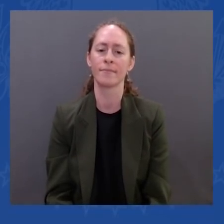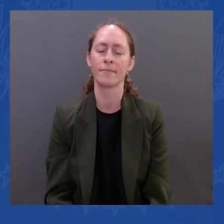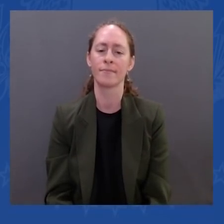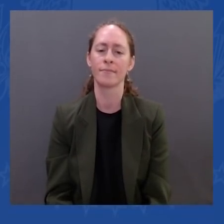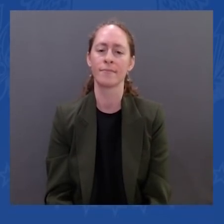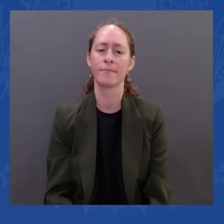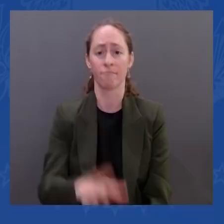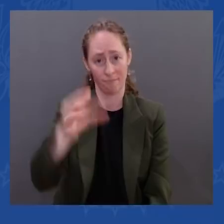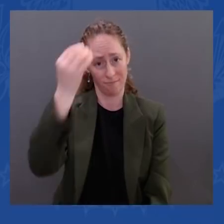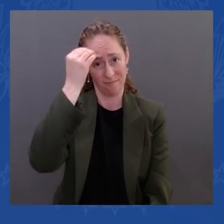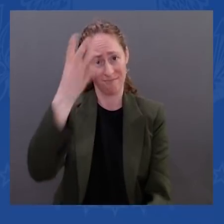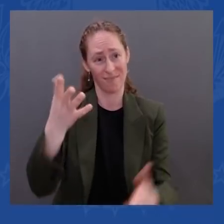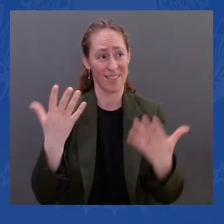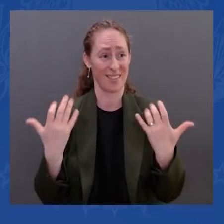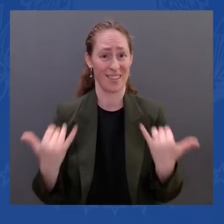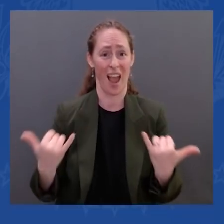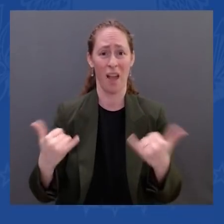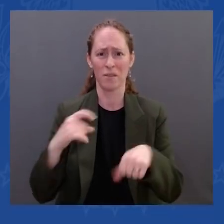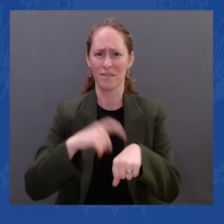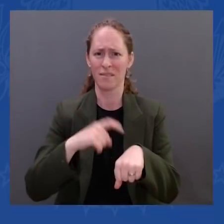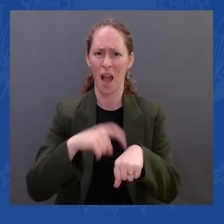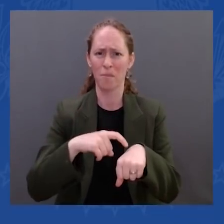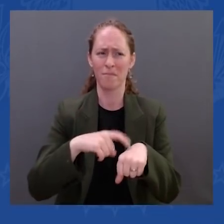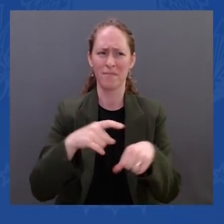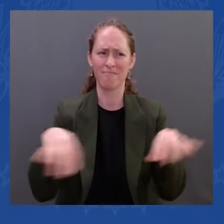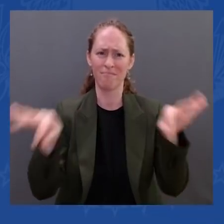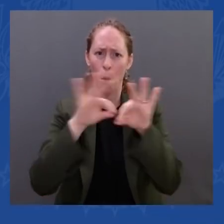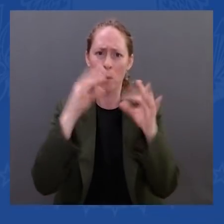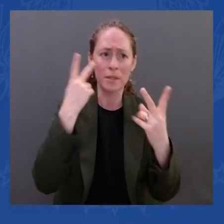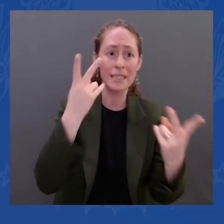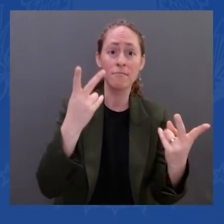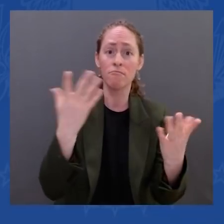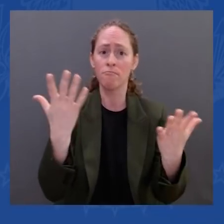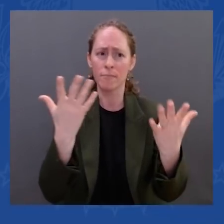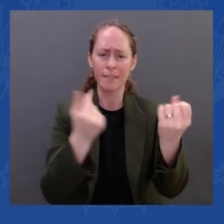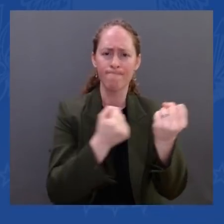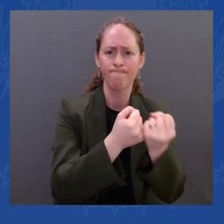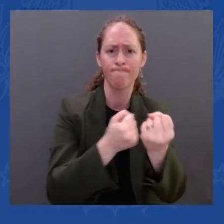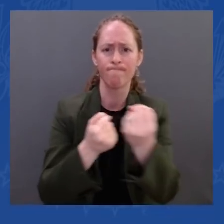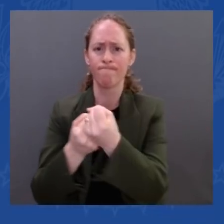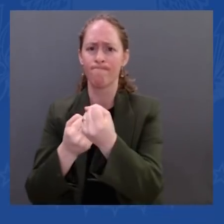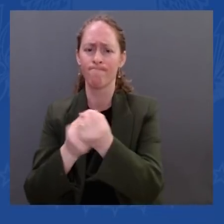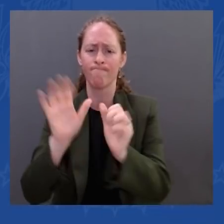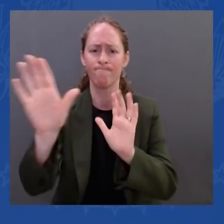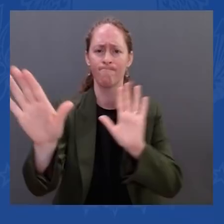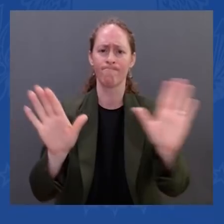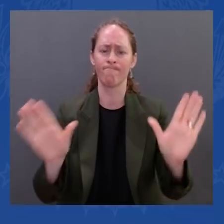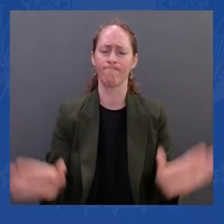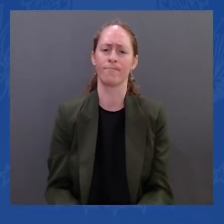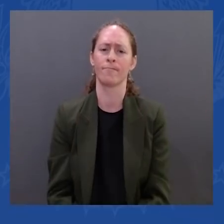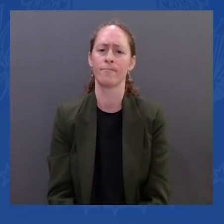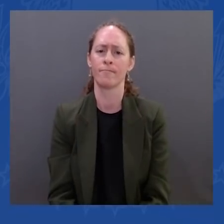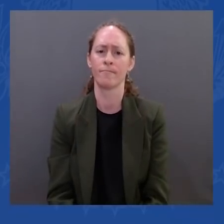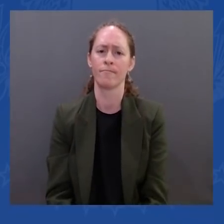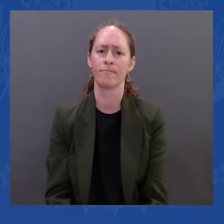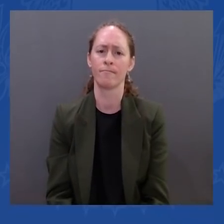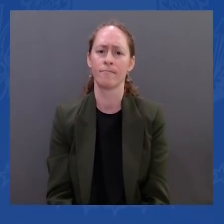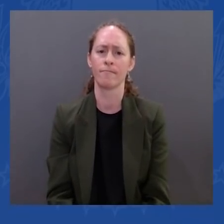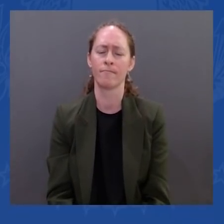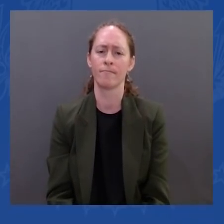Another thing is that the challenge of ensuring peace and prosperity of the Indo-Pacific region